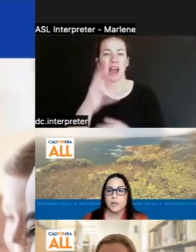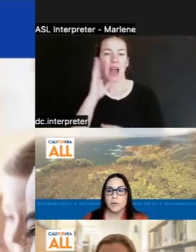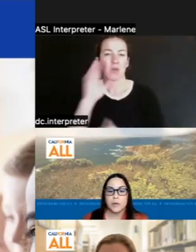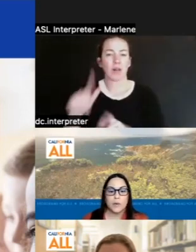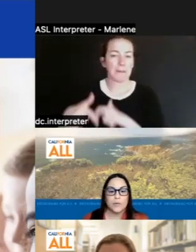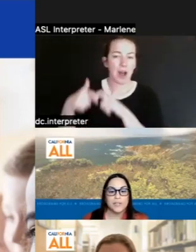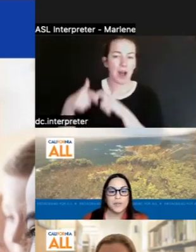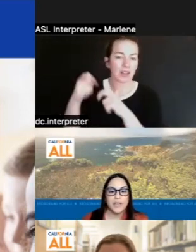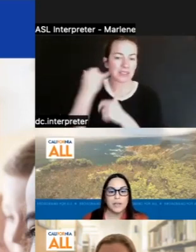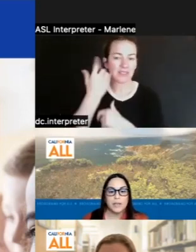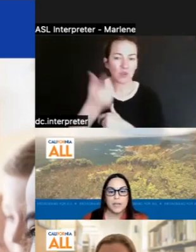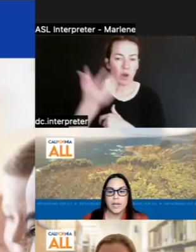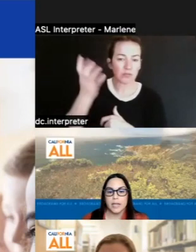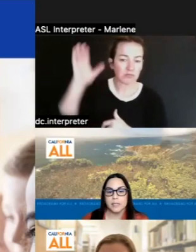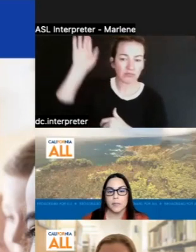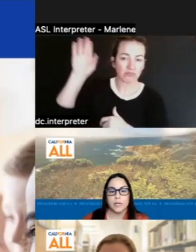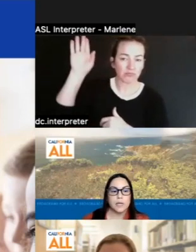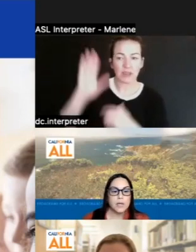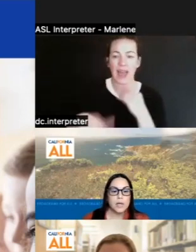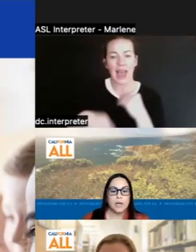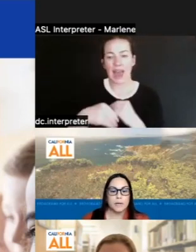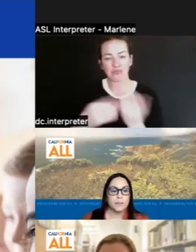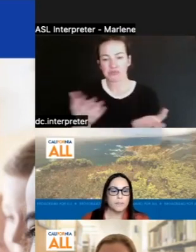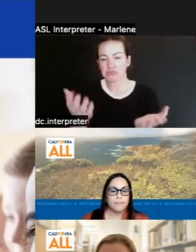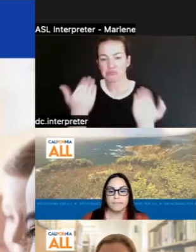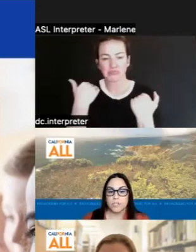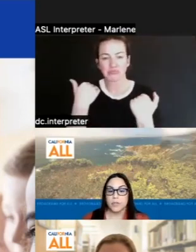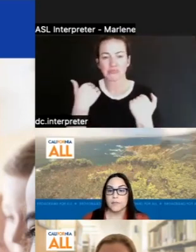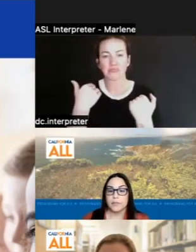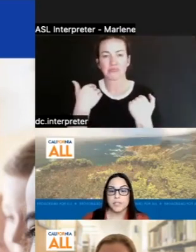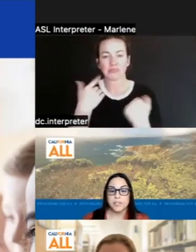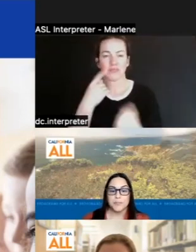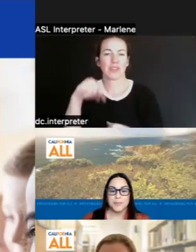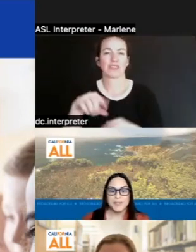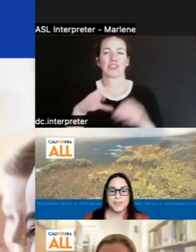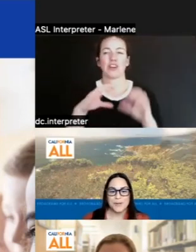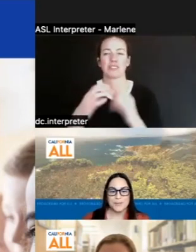if you want to raise your hand and. And add something to the conversation. Please do so.